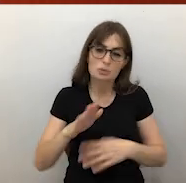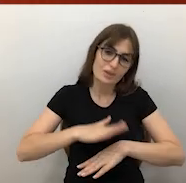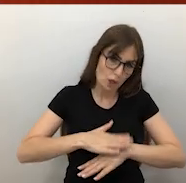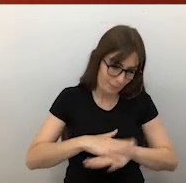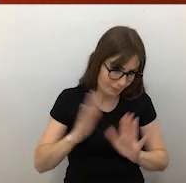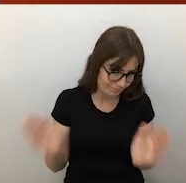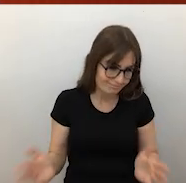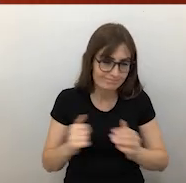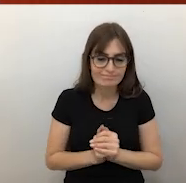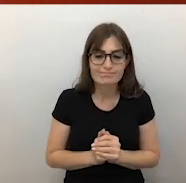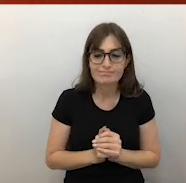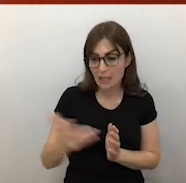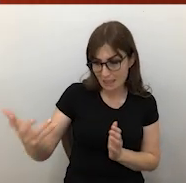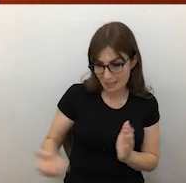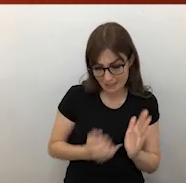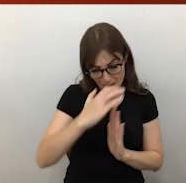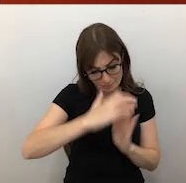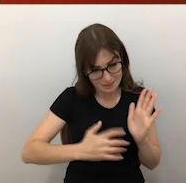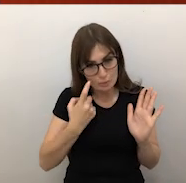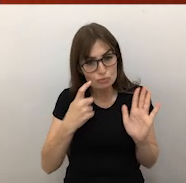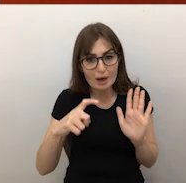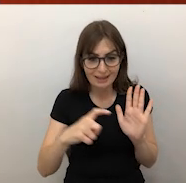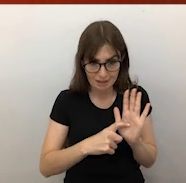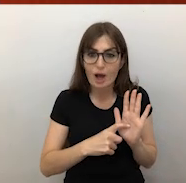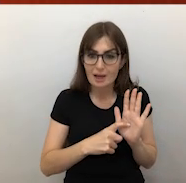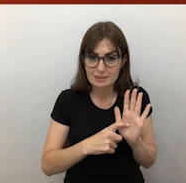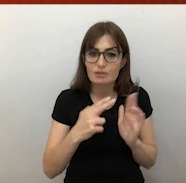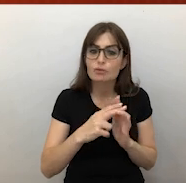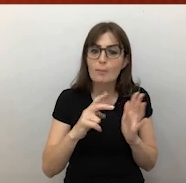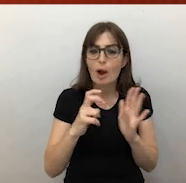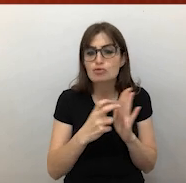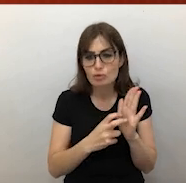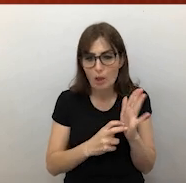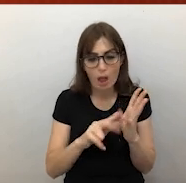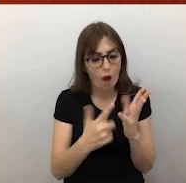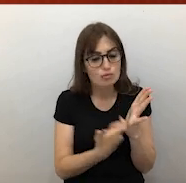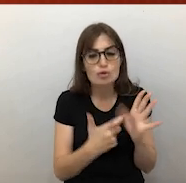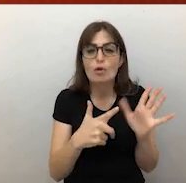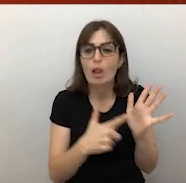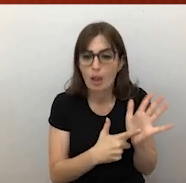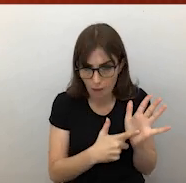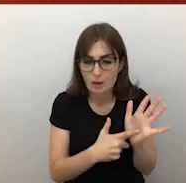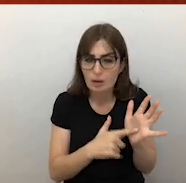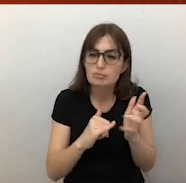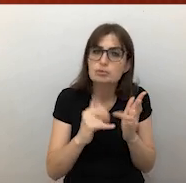Firstly, timing. The income statement recognises income and expenses on an accruals basis.